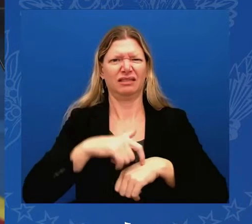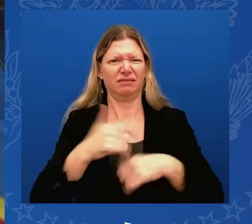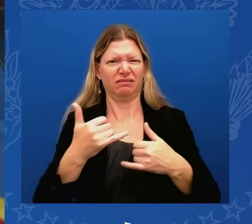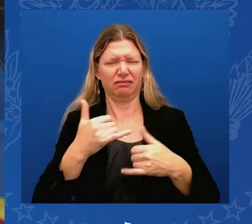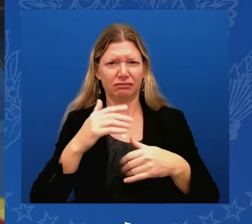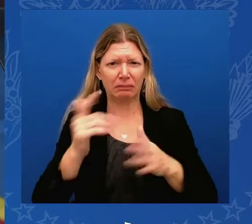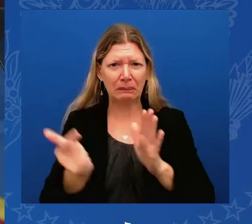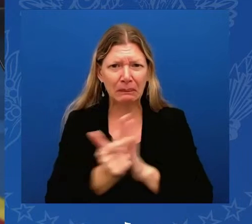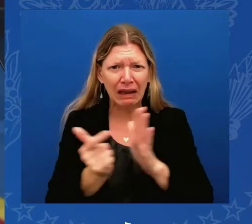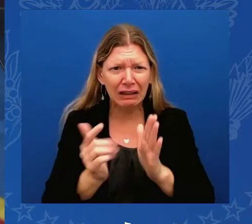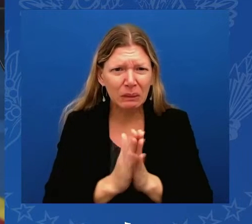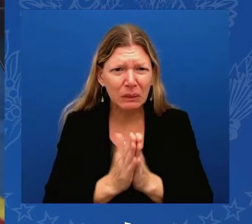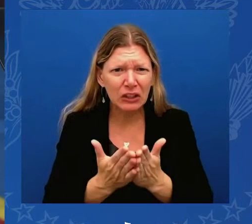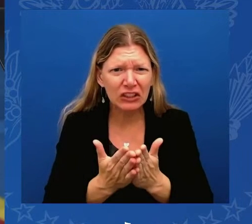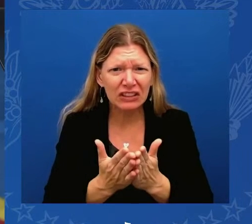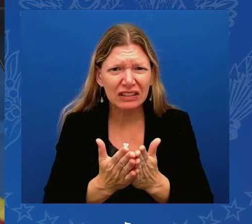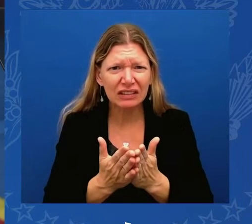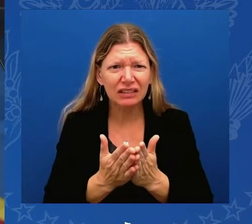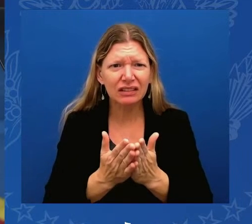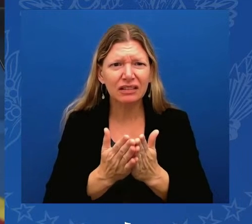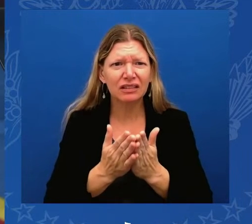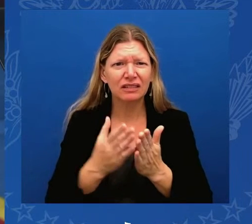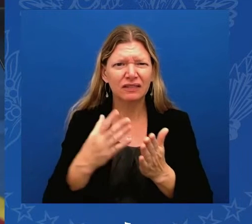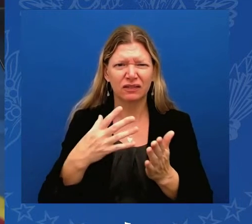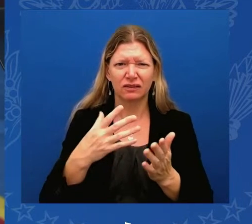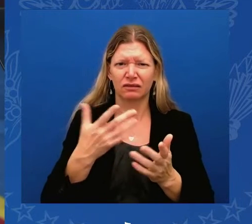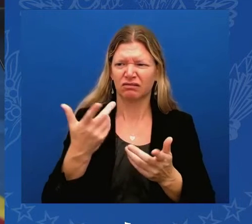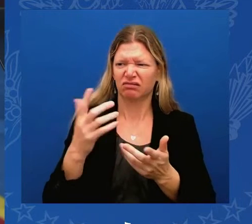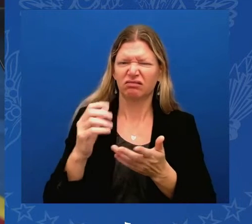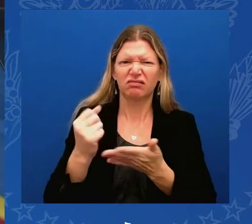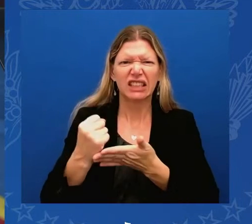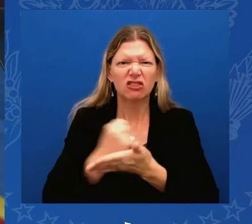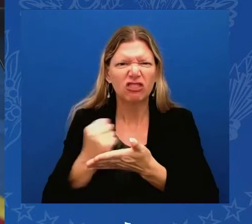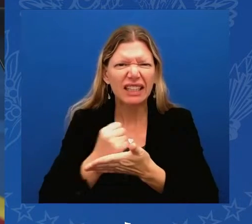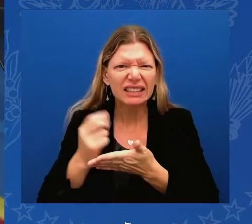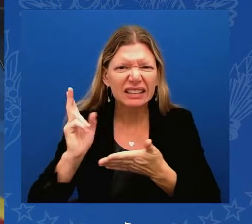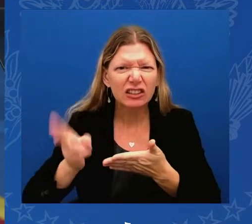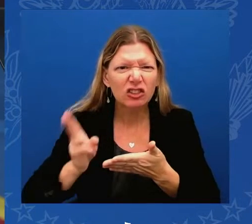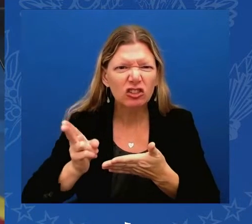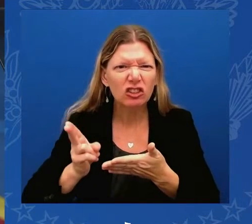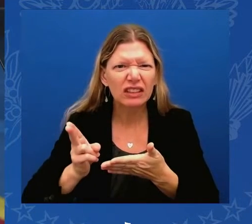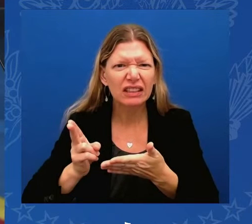But they're wrong. To me, we make history, not erase it.